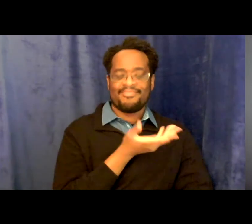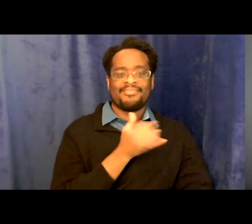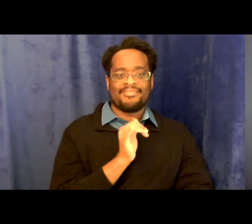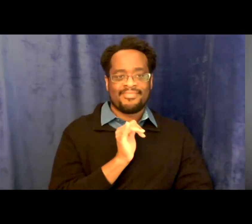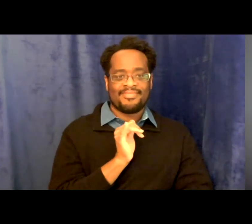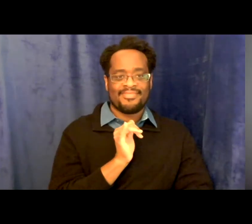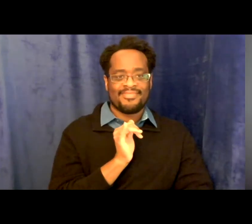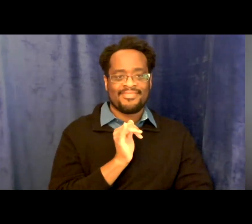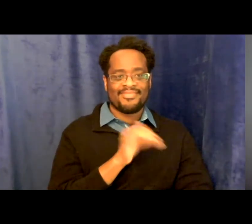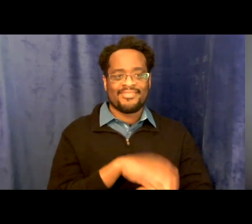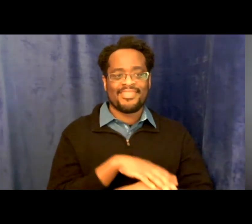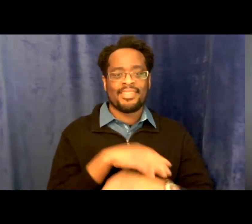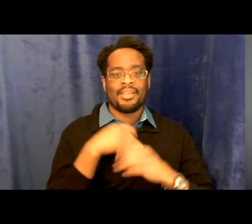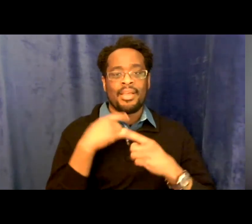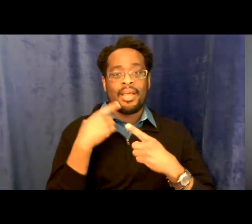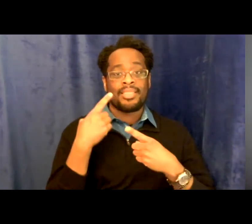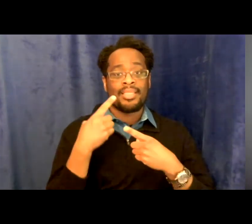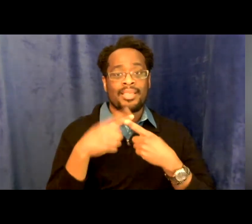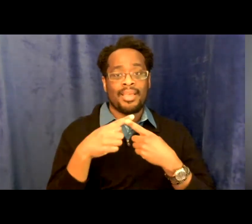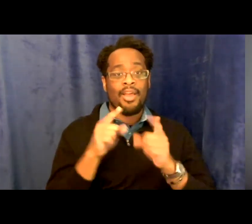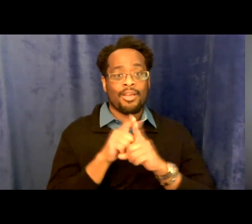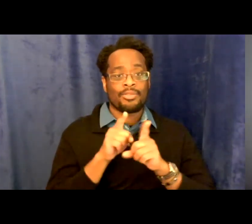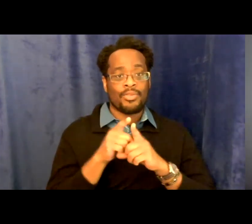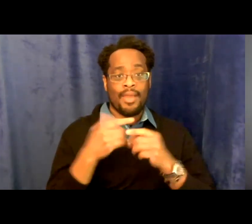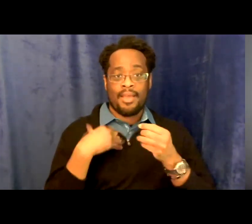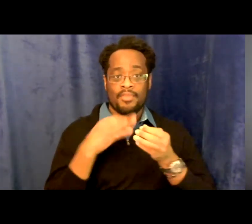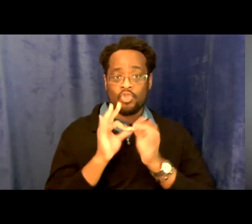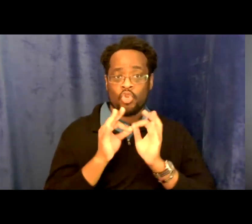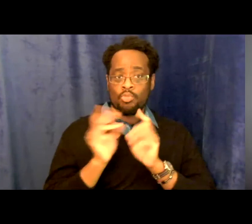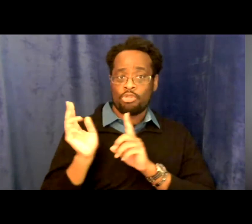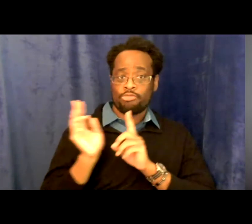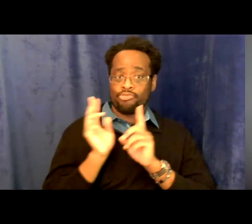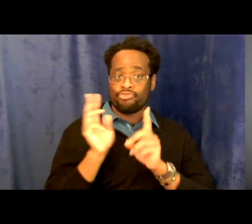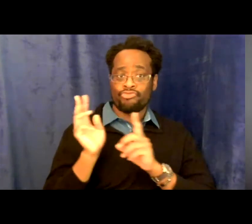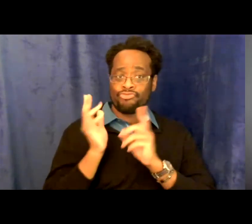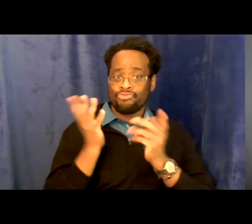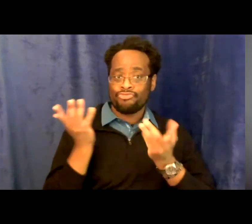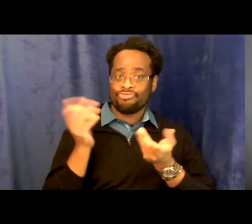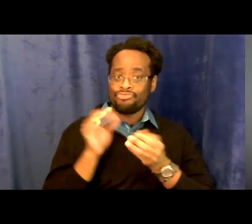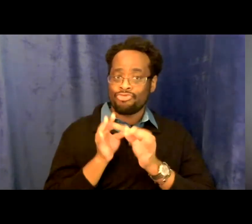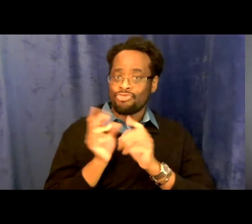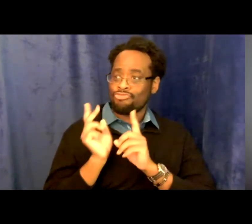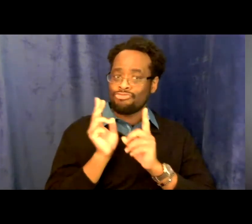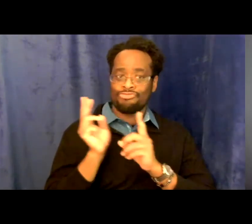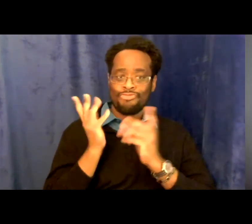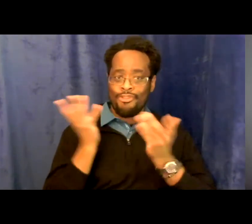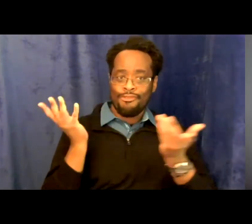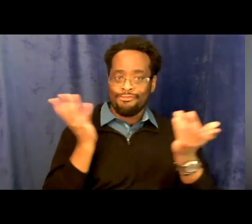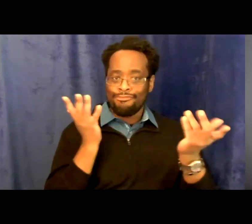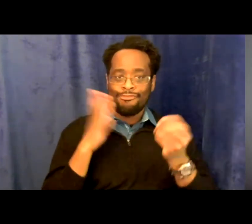to chat silence before this film was distributed i would often have interpreters with me to interpret